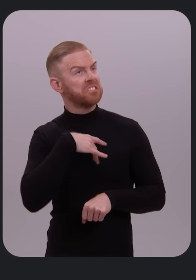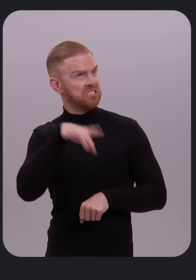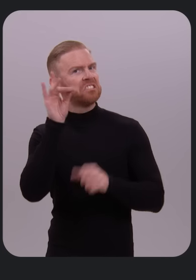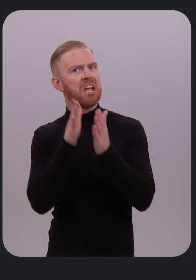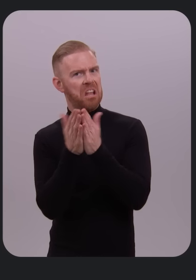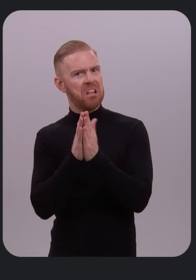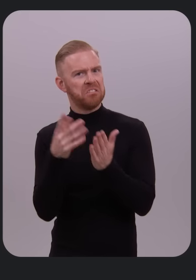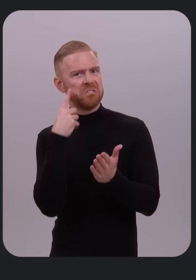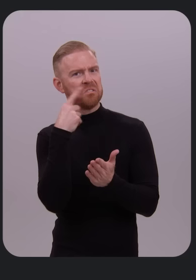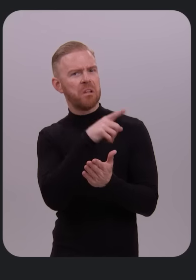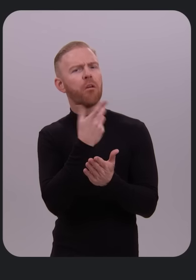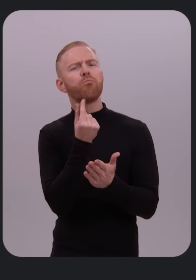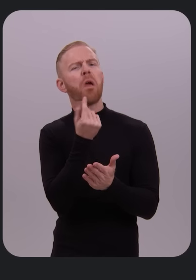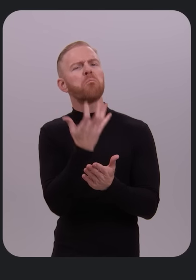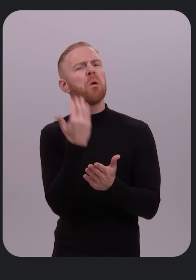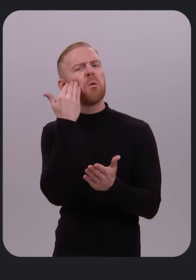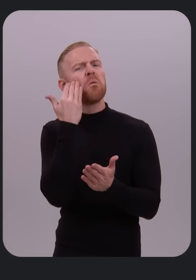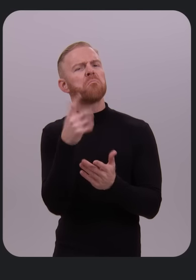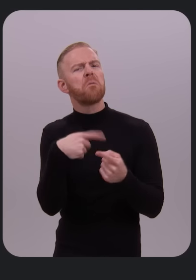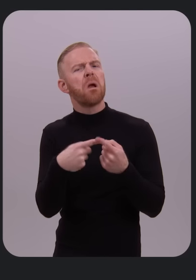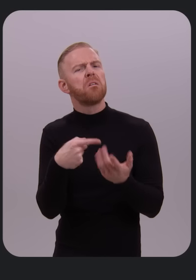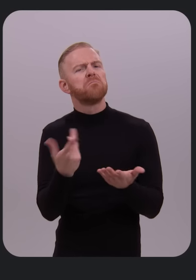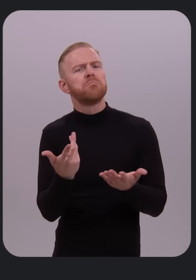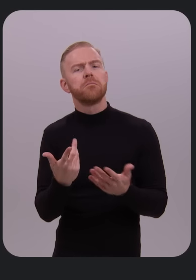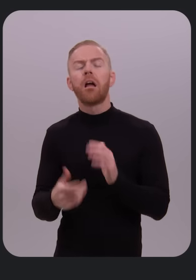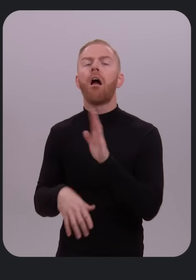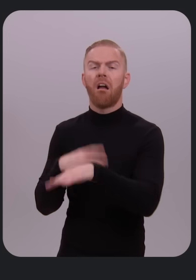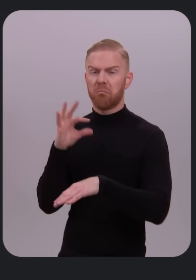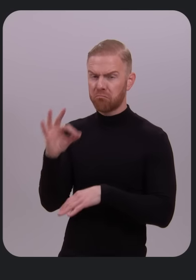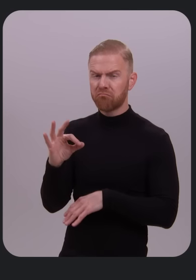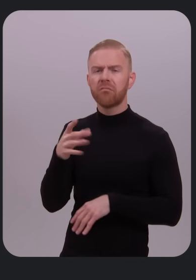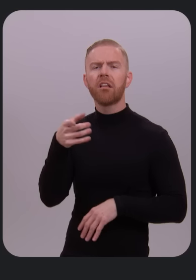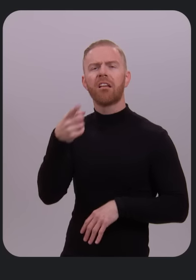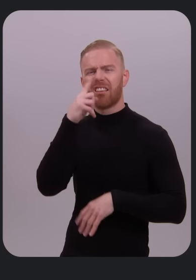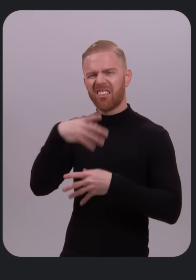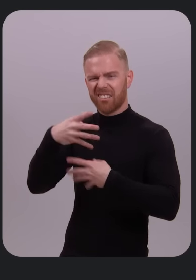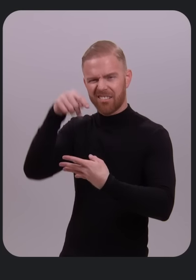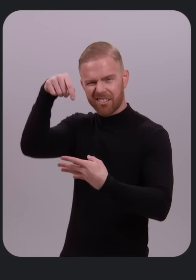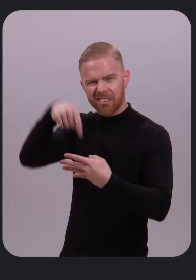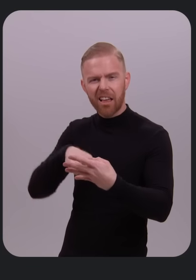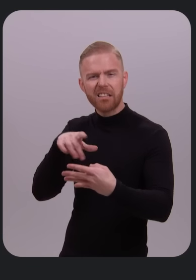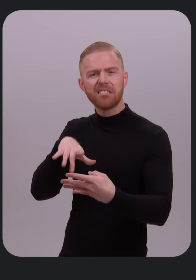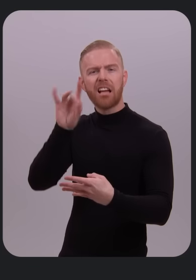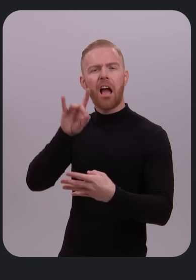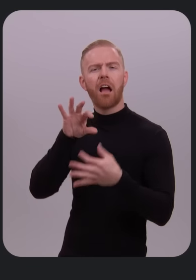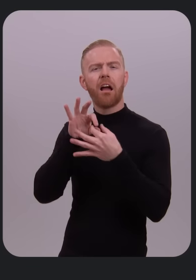What would you like to know about it? OK, cool. Now, scroll until you find the section about the brakes. Sure thing.